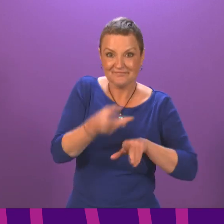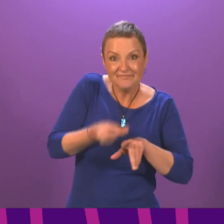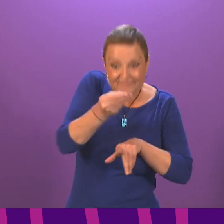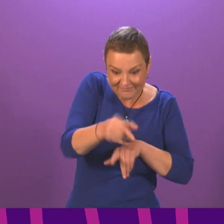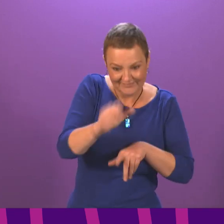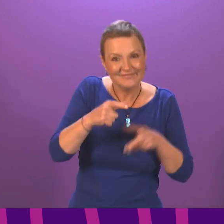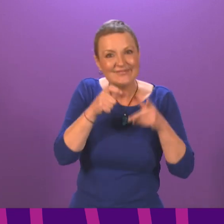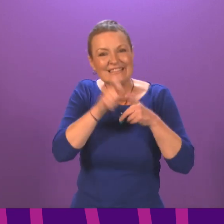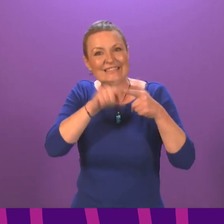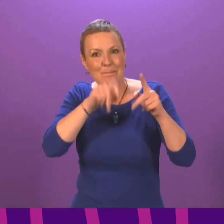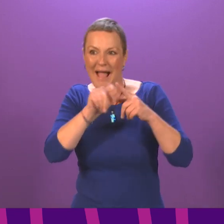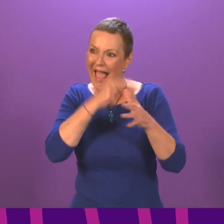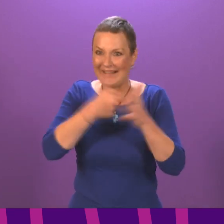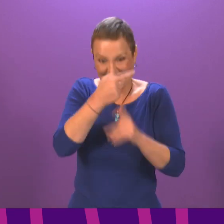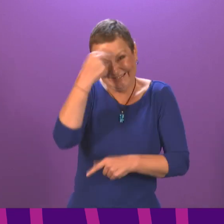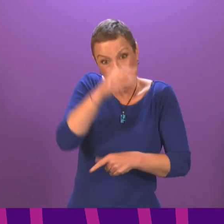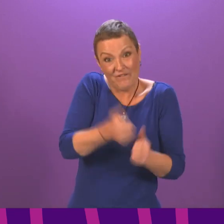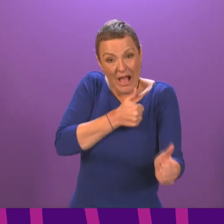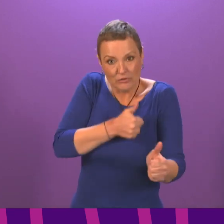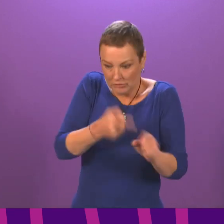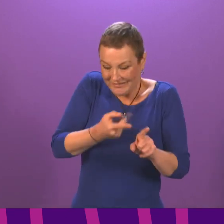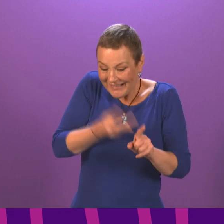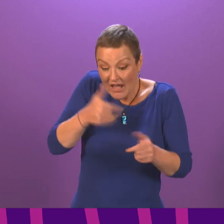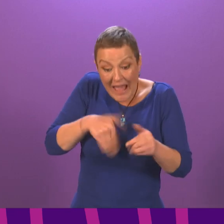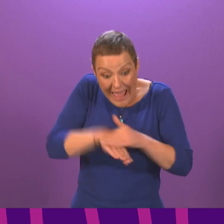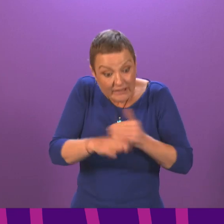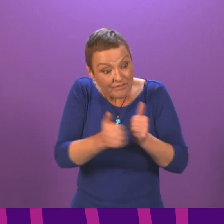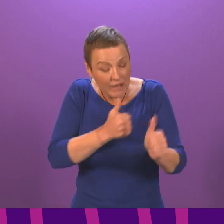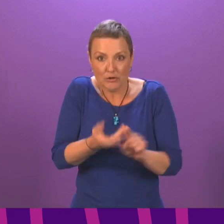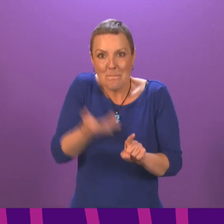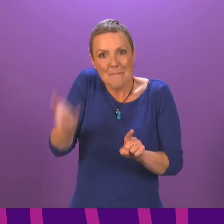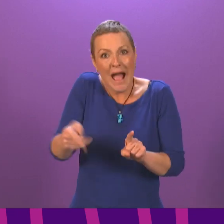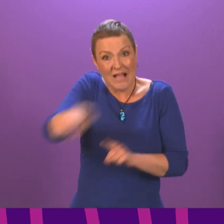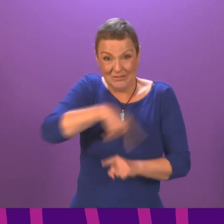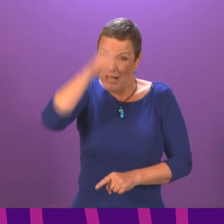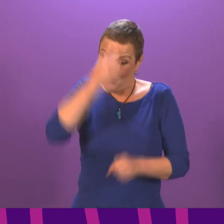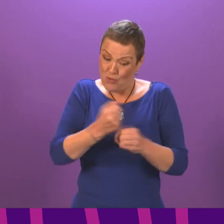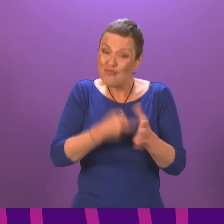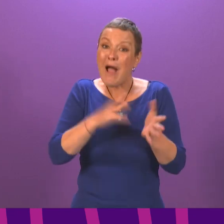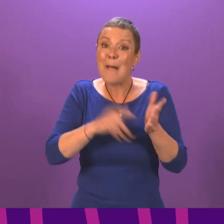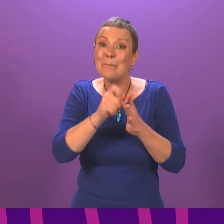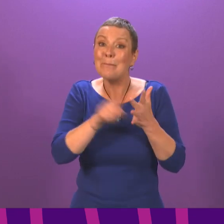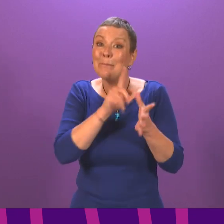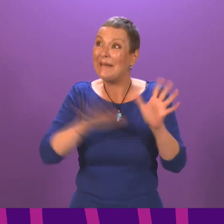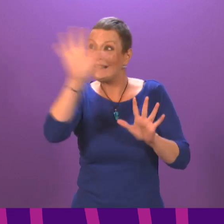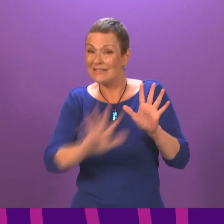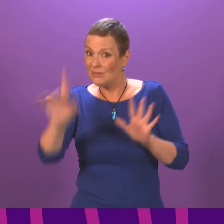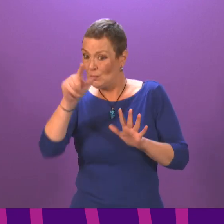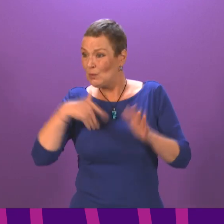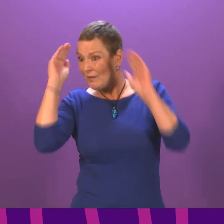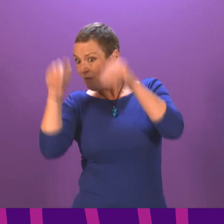into wider community transmission. That is an important focus for the public health teams